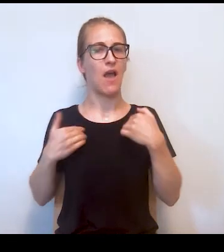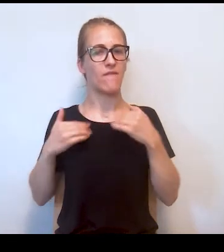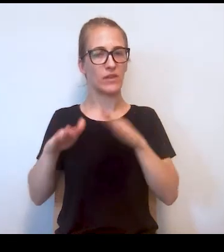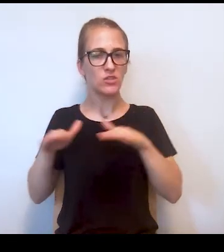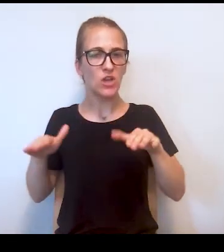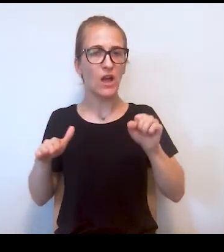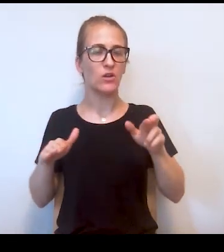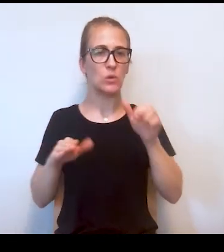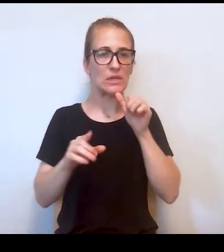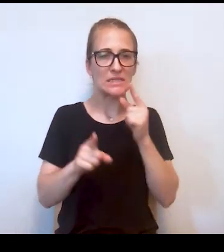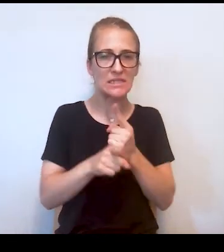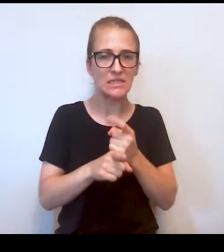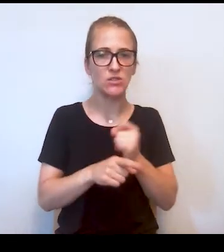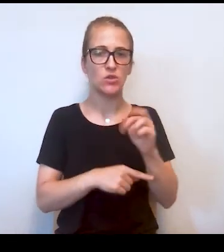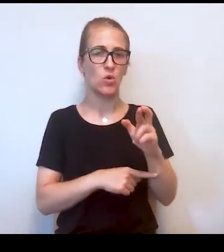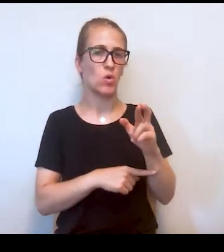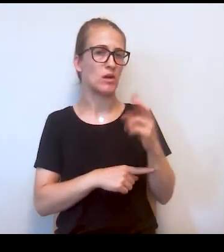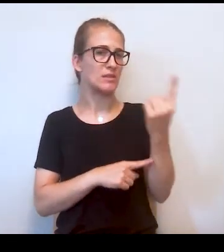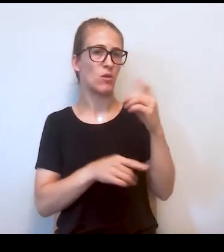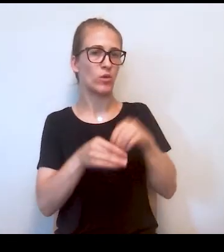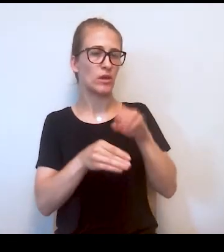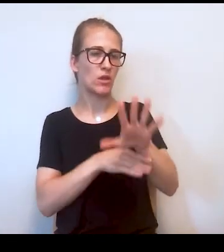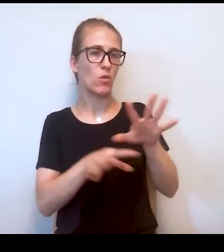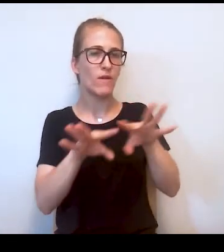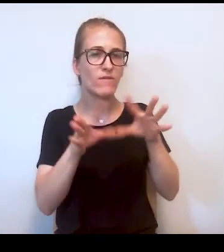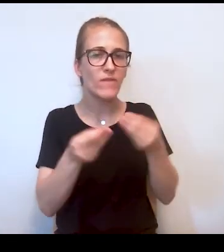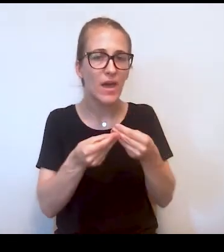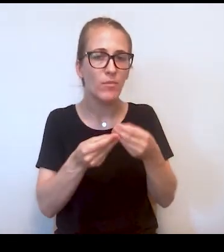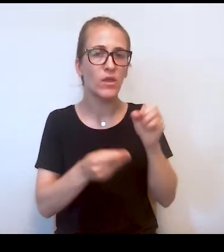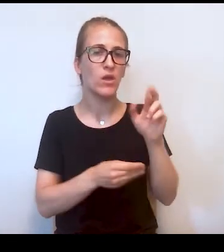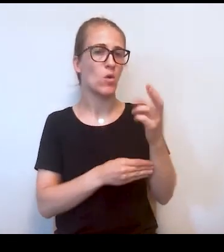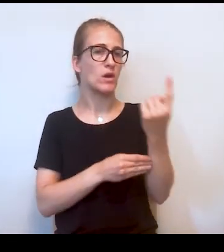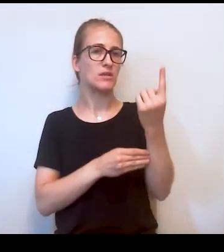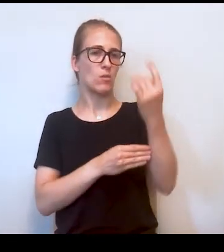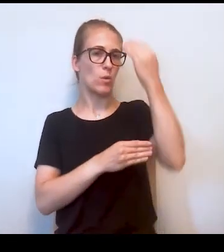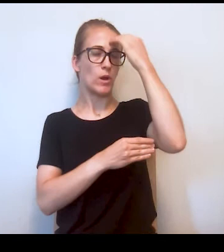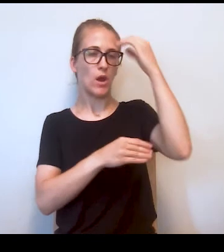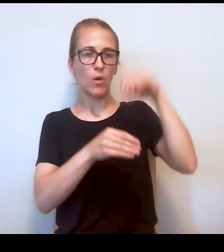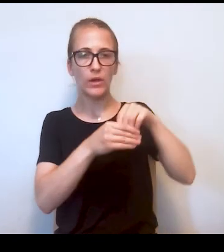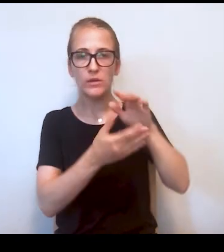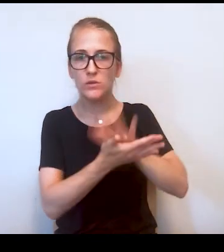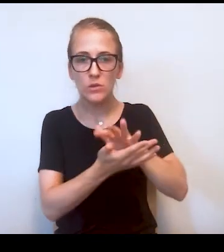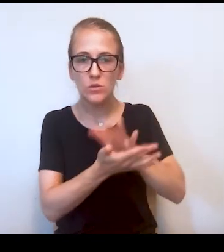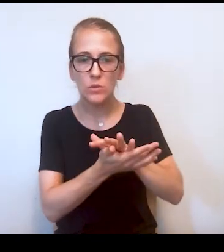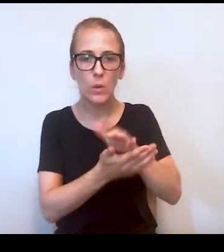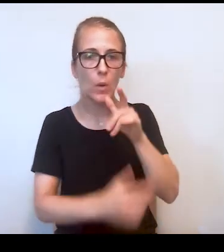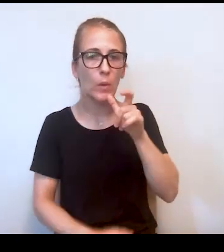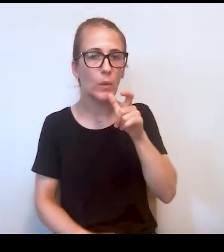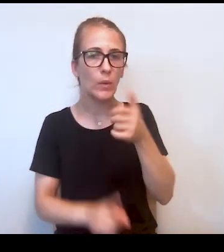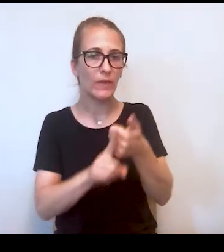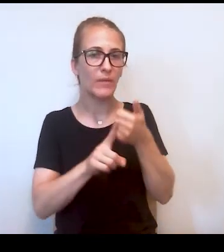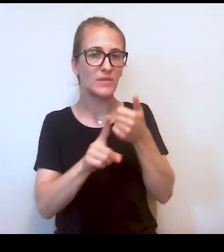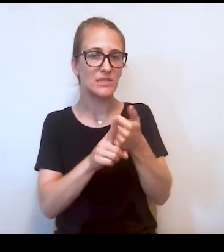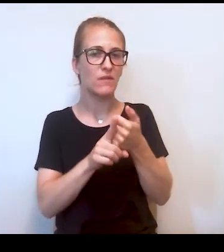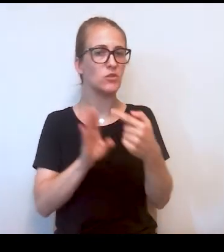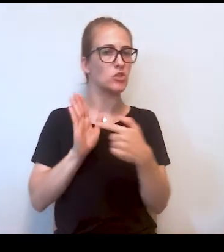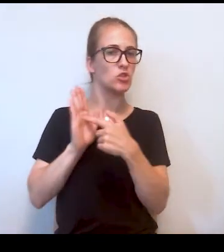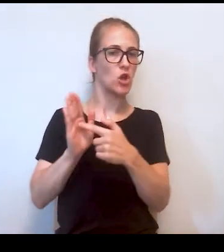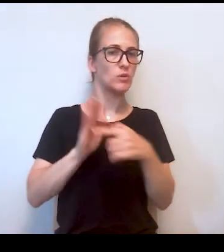who is exhibiting these behaviors, right? And I don't even wanna say abilities: exhibiting these behaviors. And is there even an awareness to say,